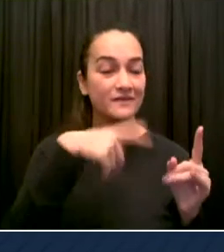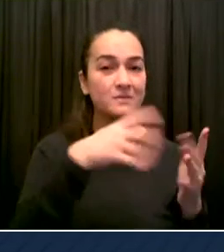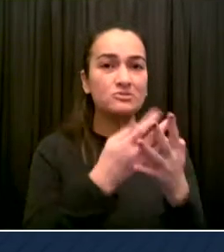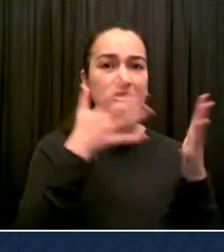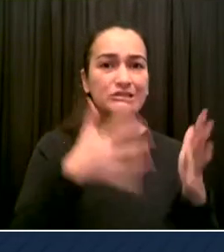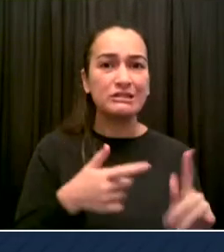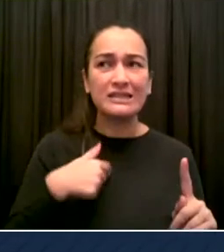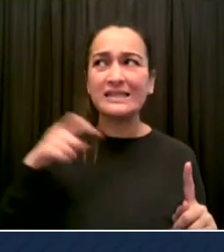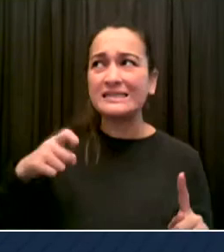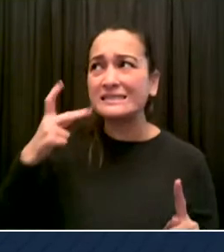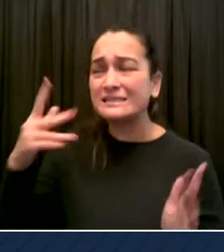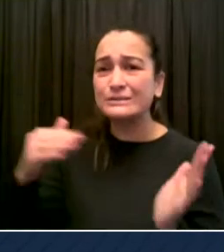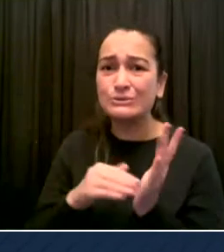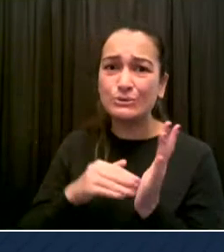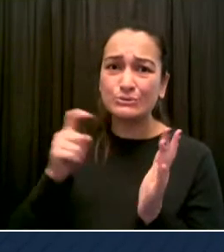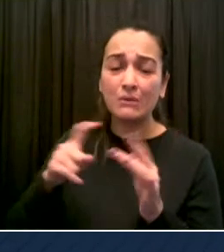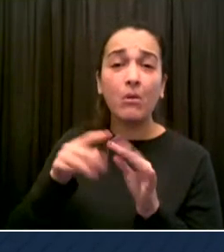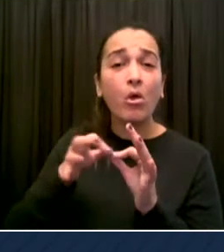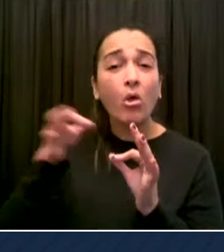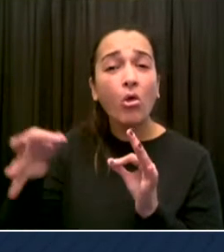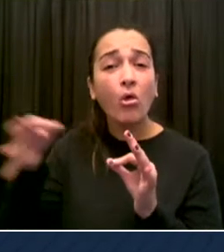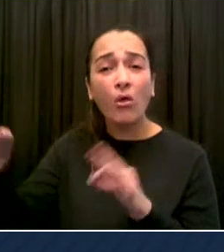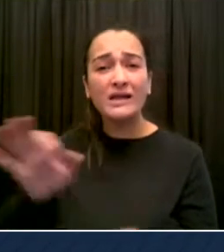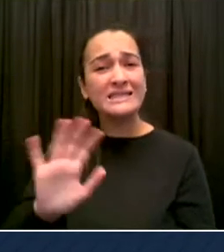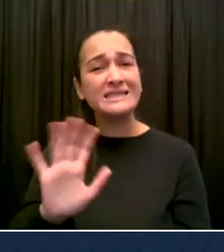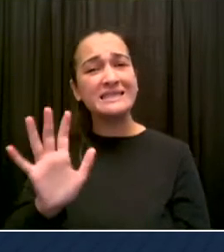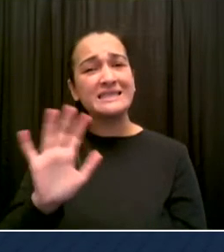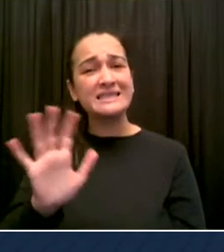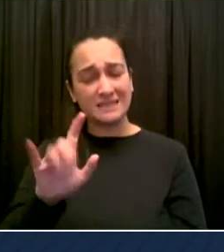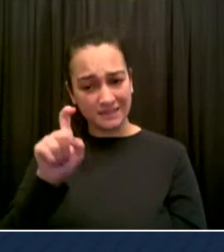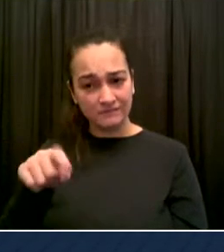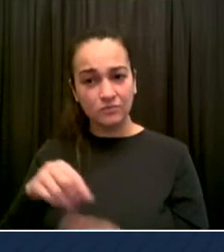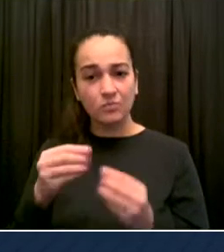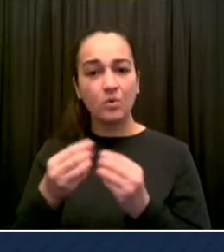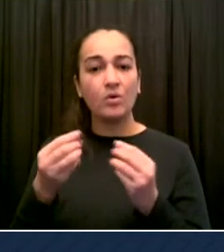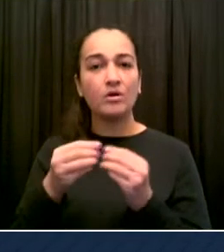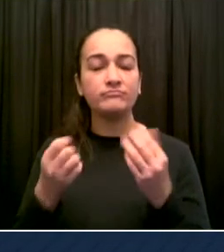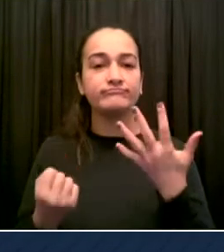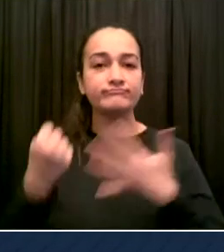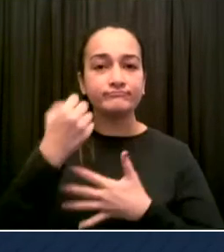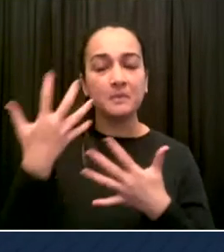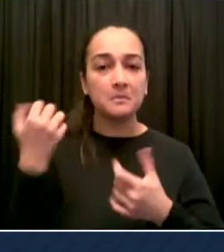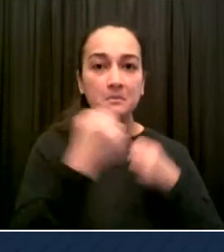RECORDS WE ARE USING CONTRACT MEDICAL PROVIRDES TO EVALUATE